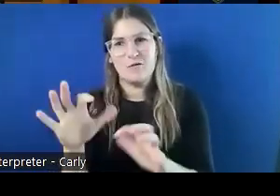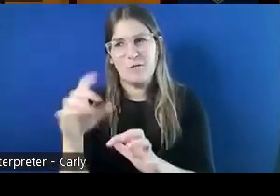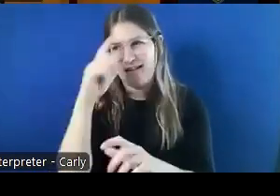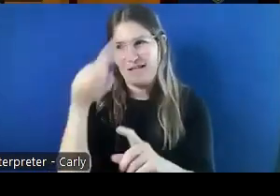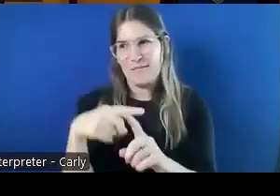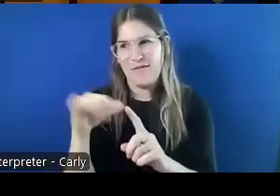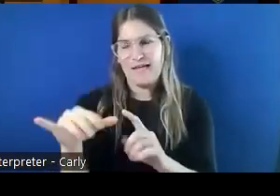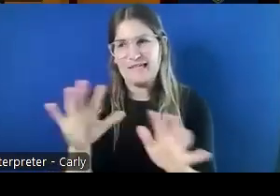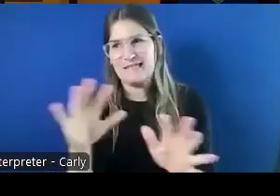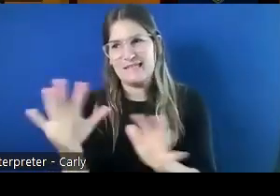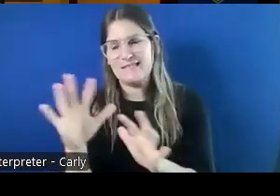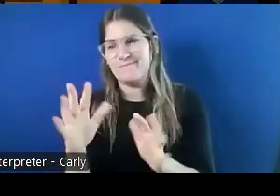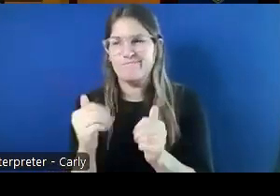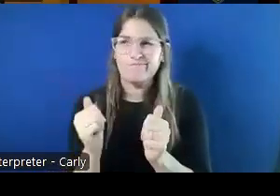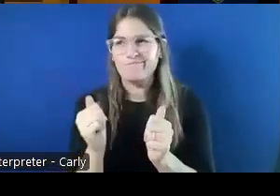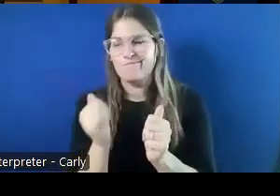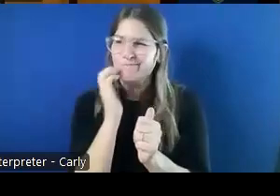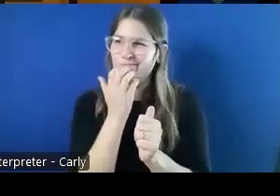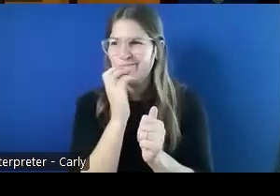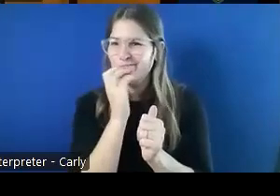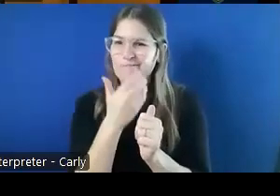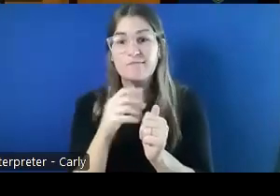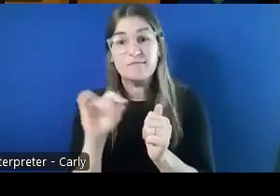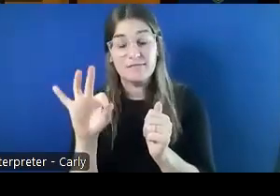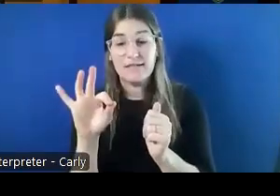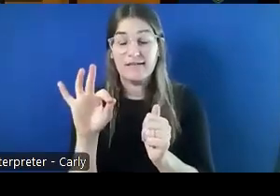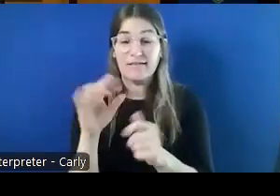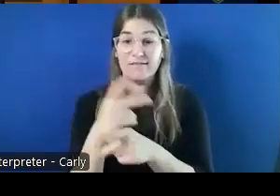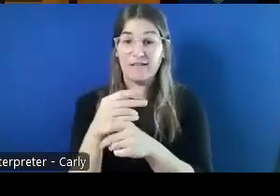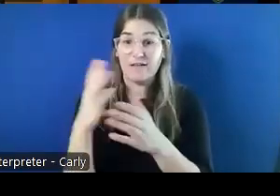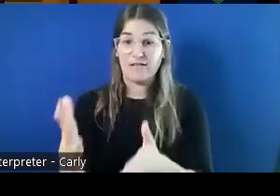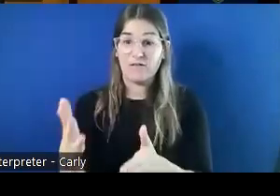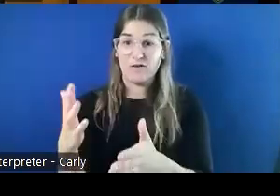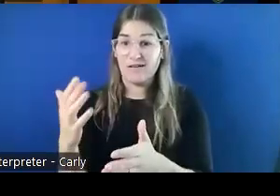and part of me things you know if the caregiver has trouble they'll see their PCP or find their